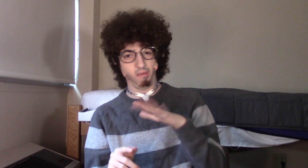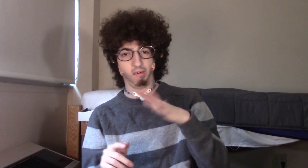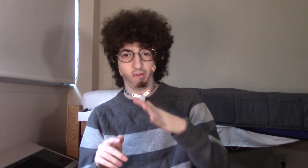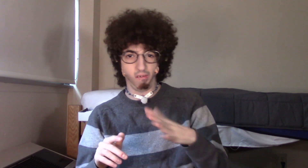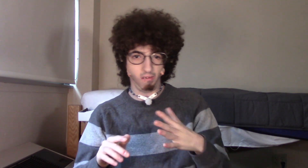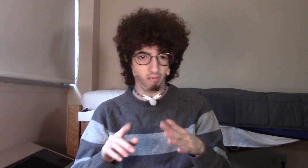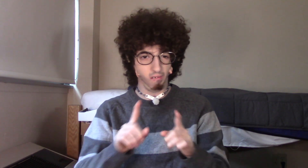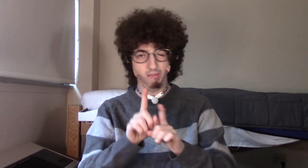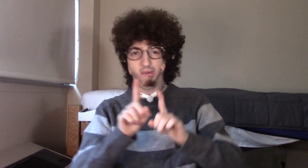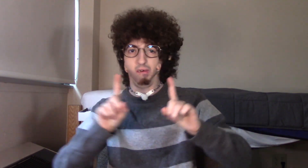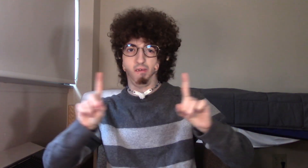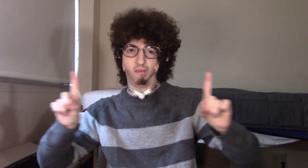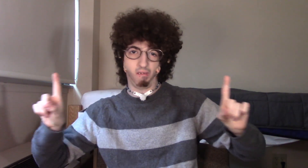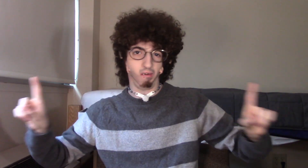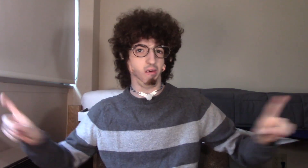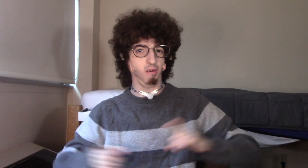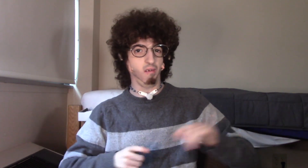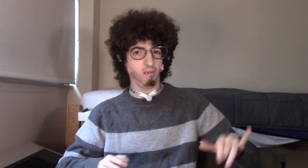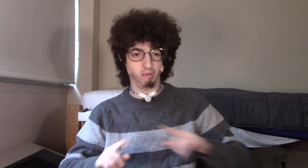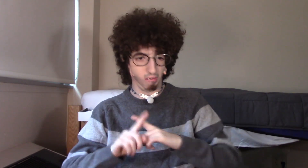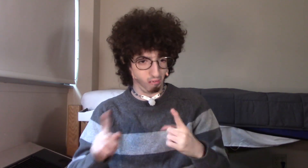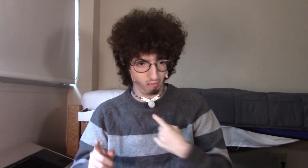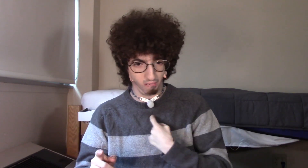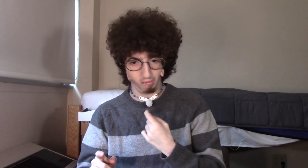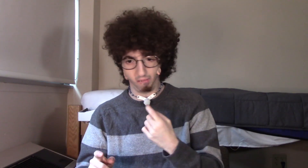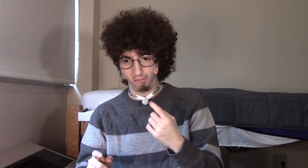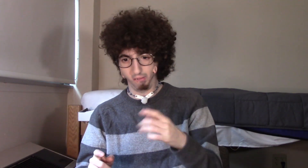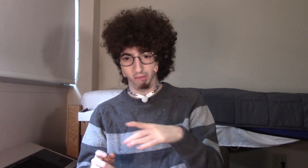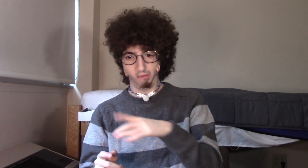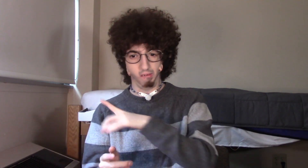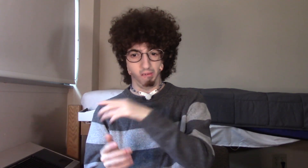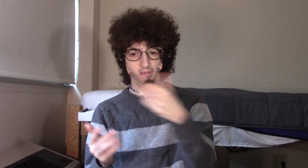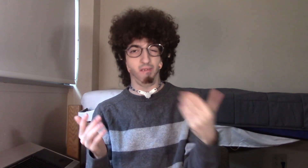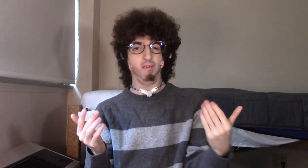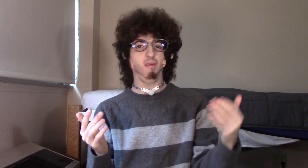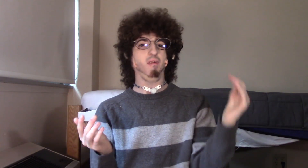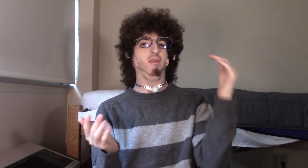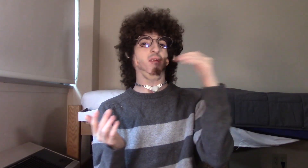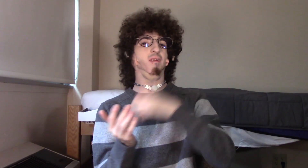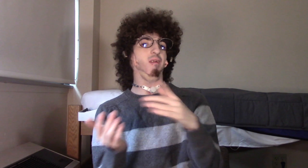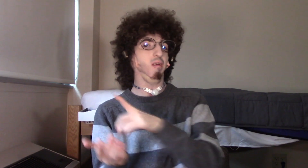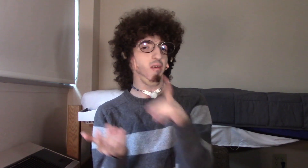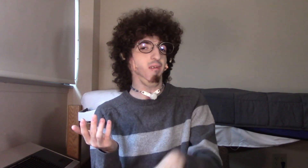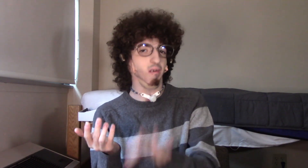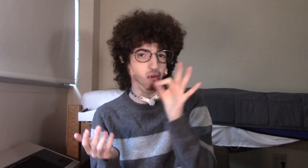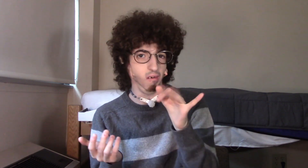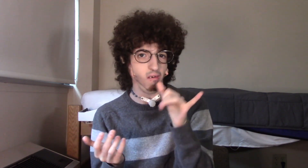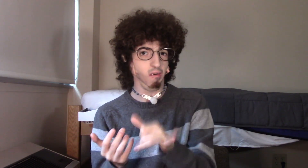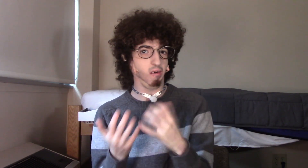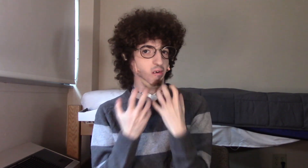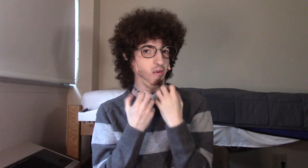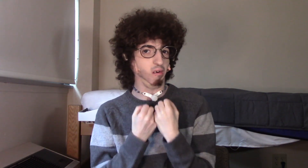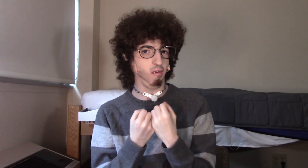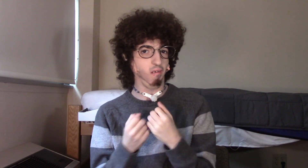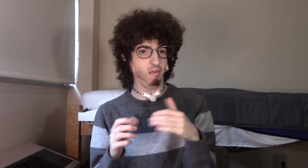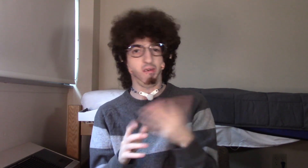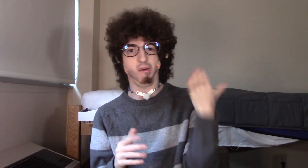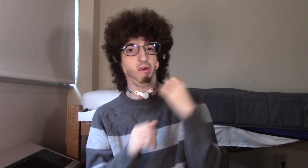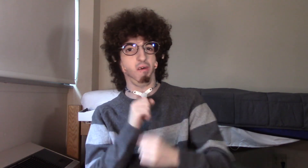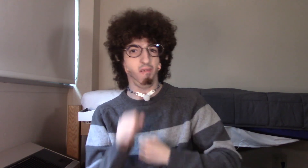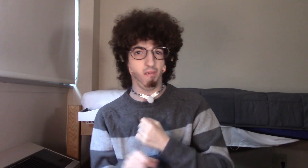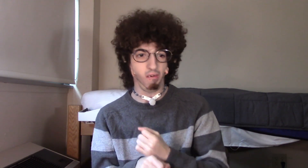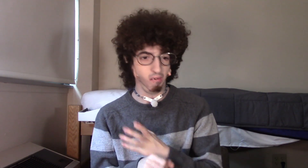I kinda drifted apart from that, but I've rediscovered that passion in the past year